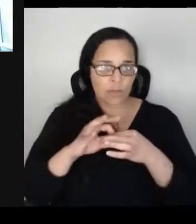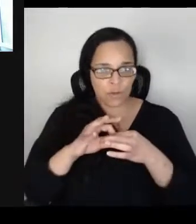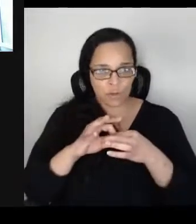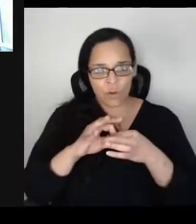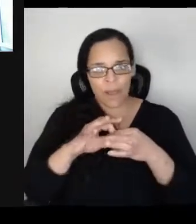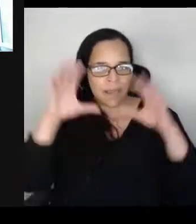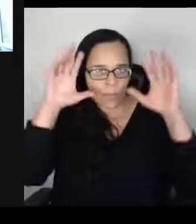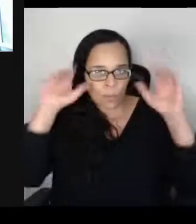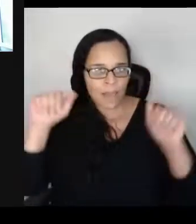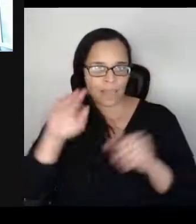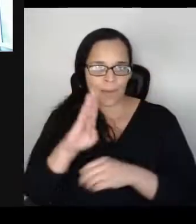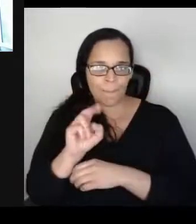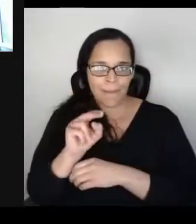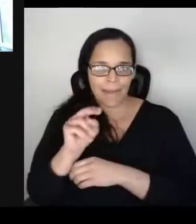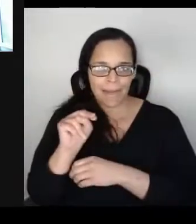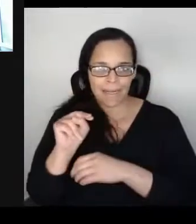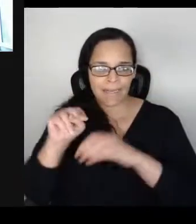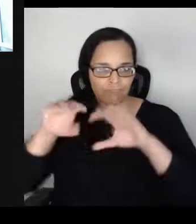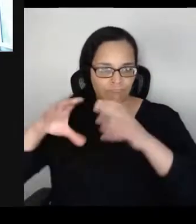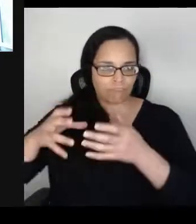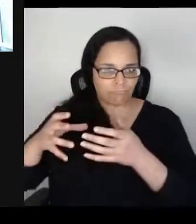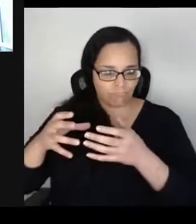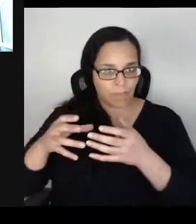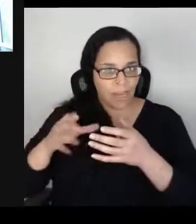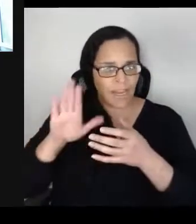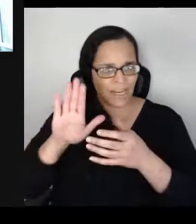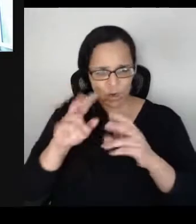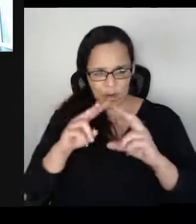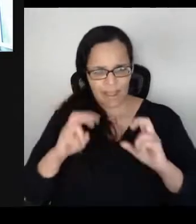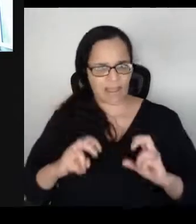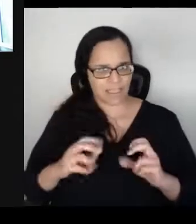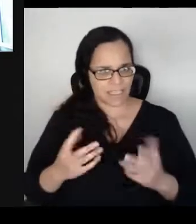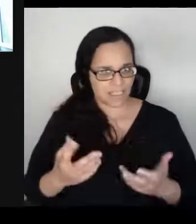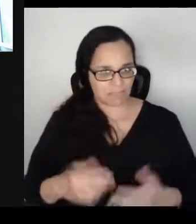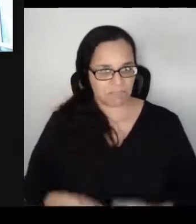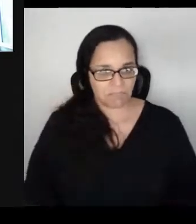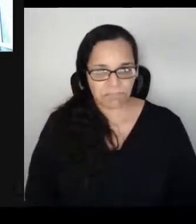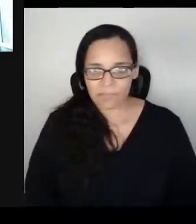and what's your analysis? Thank you, Cristina and thank you, Ravi,